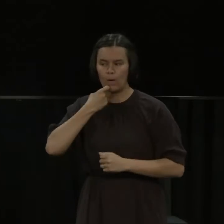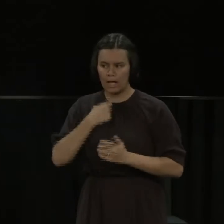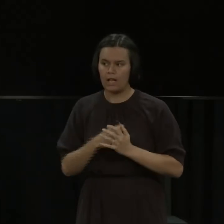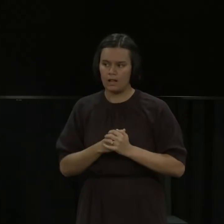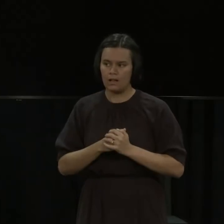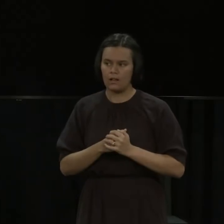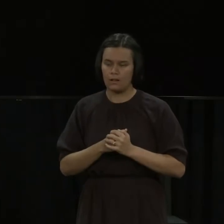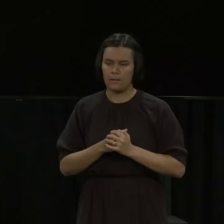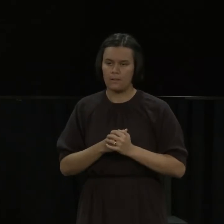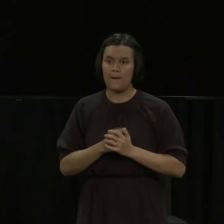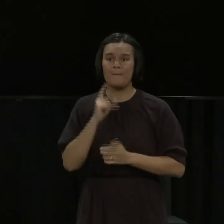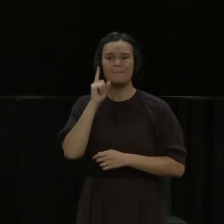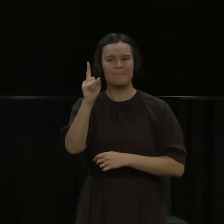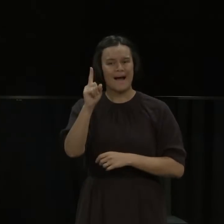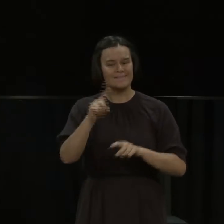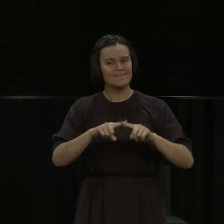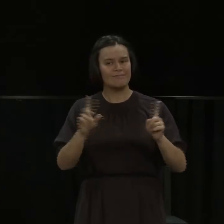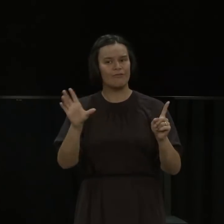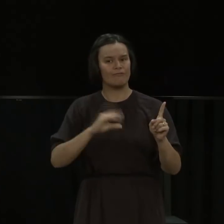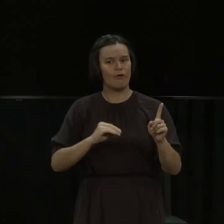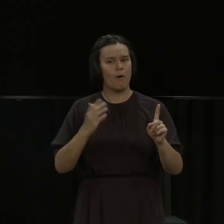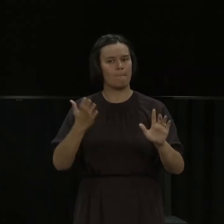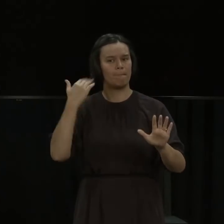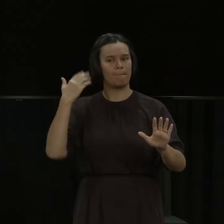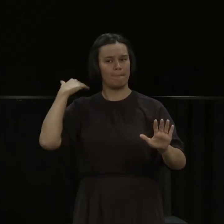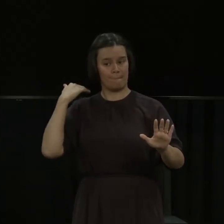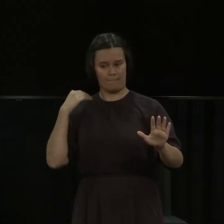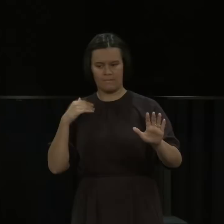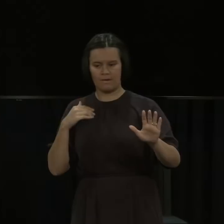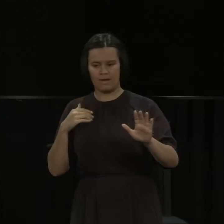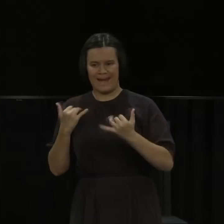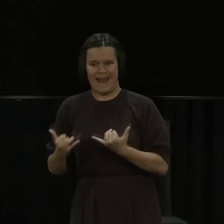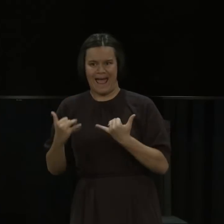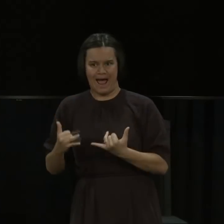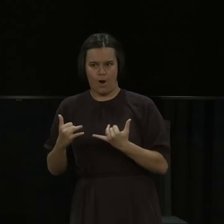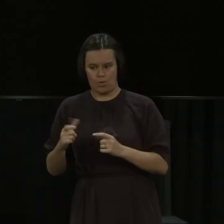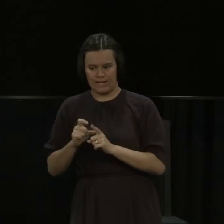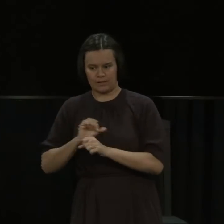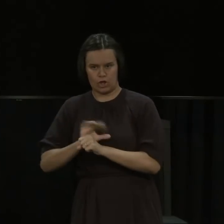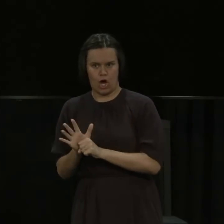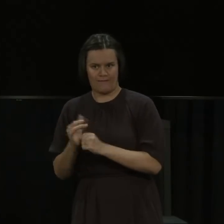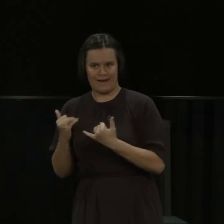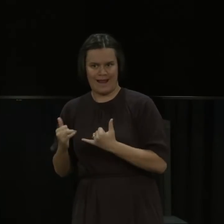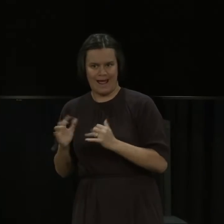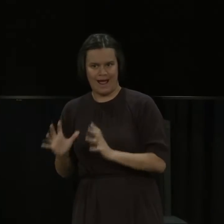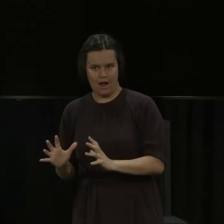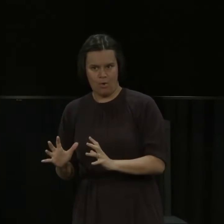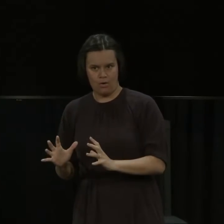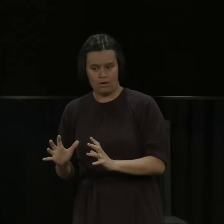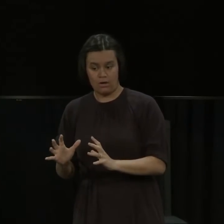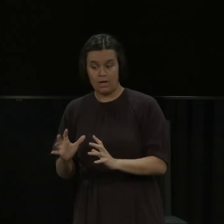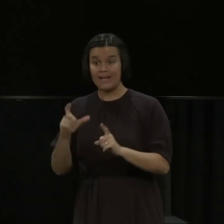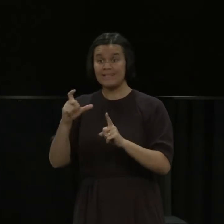increase, the odds are that you will see cases even if they are